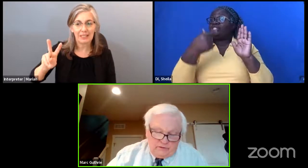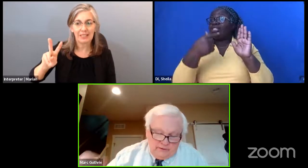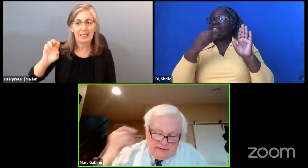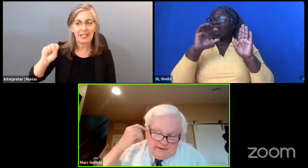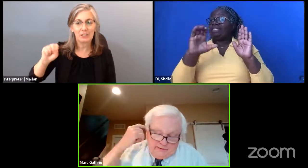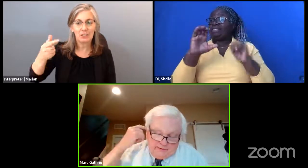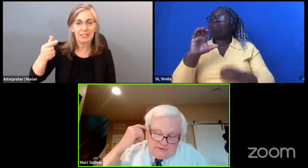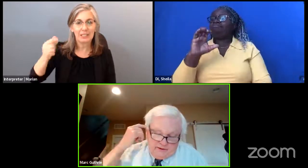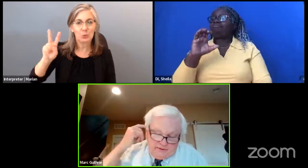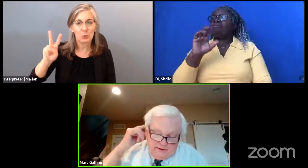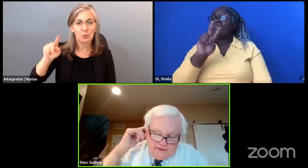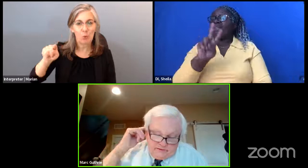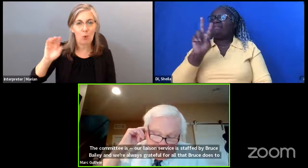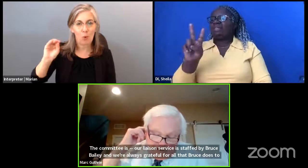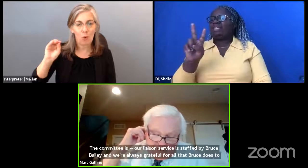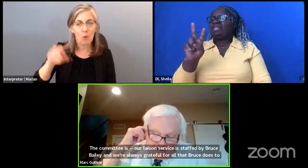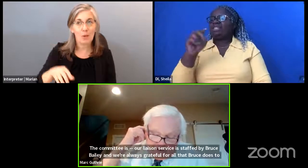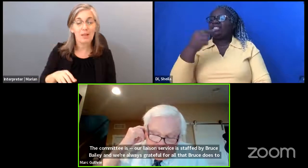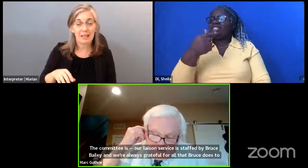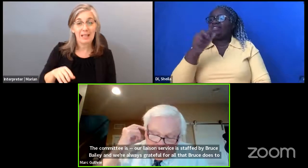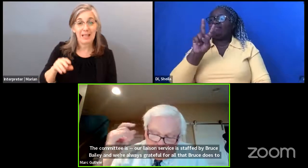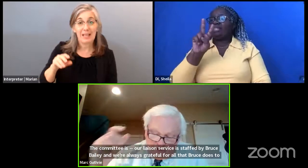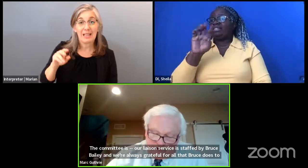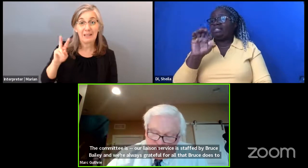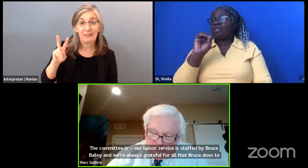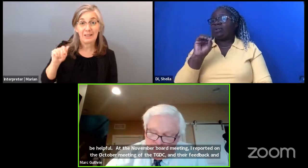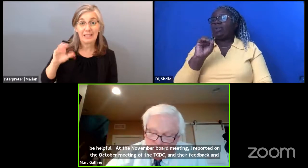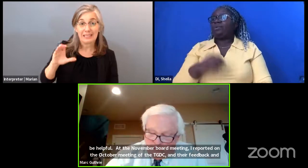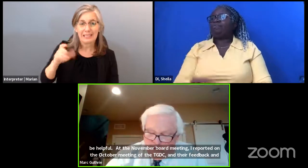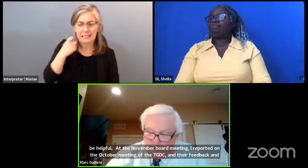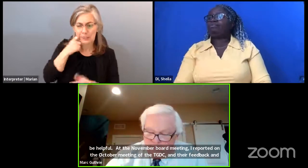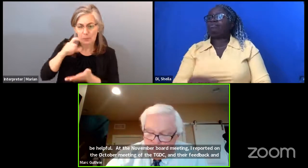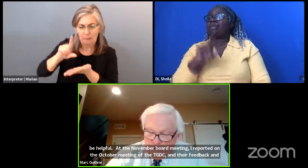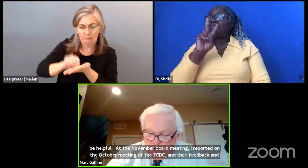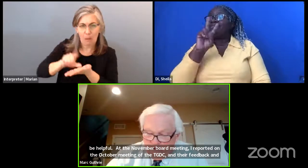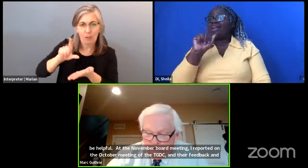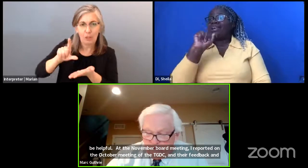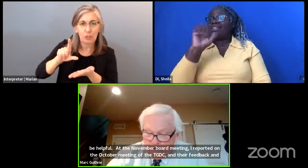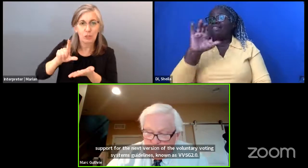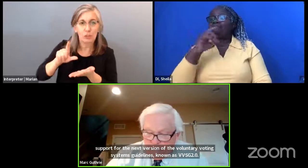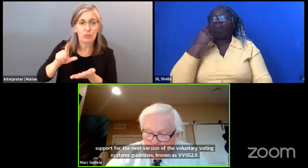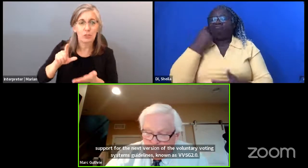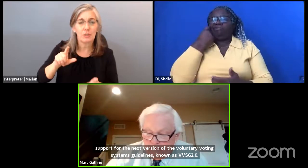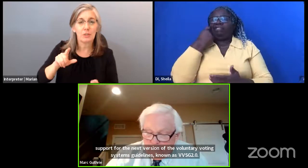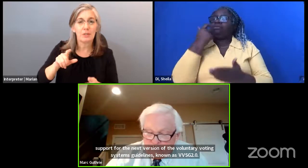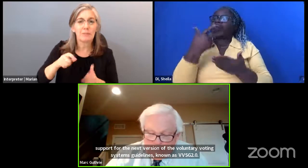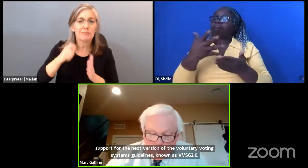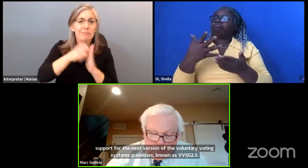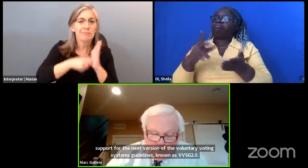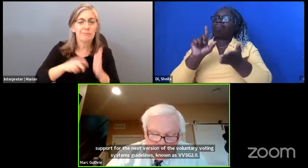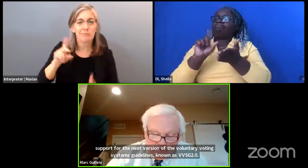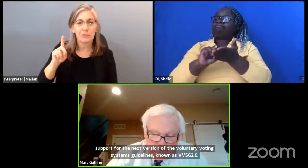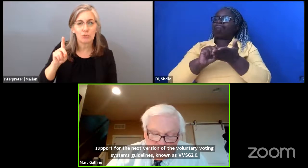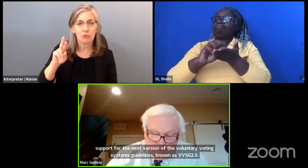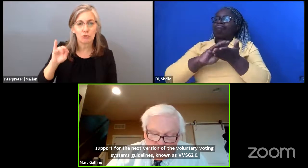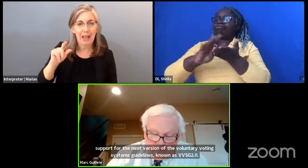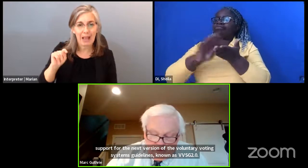Related to that activity, EAC recently published a draft VVSG life cycle policy for public